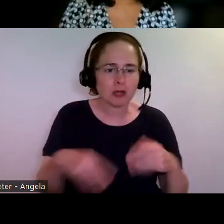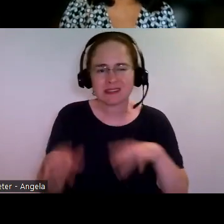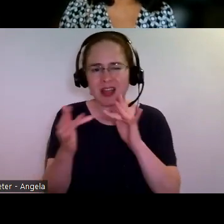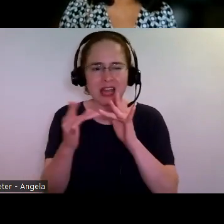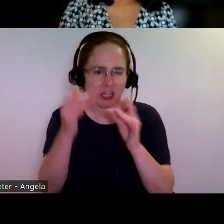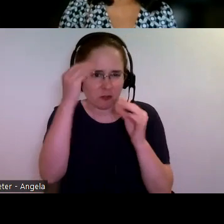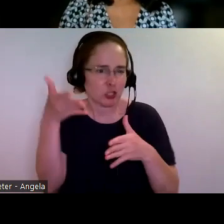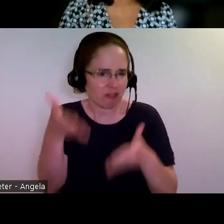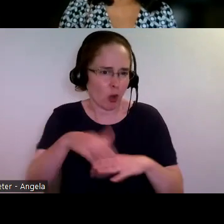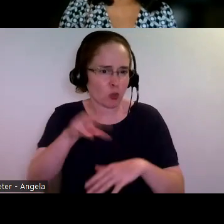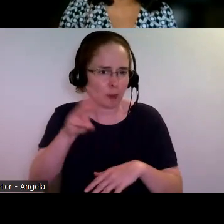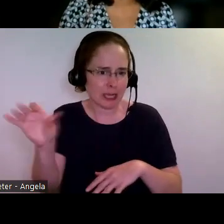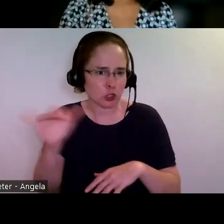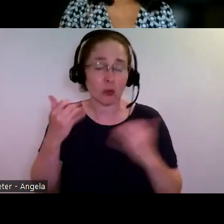And with that, I'm going to hand it back.